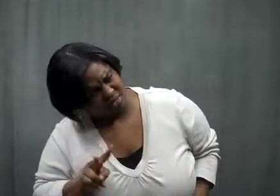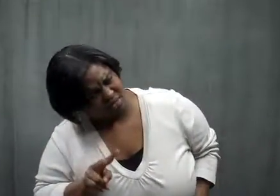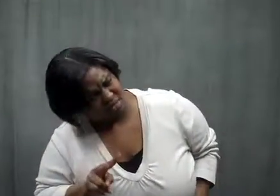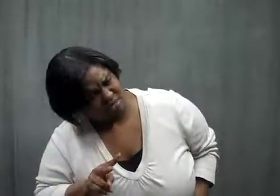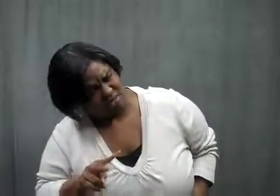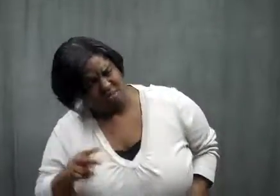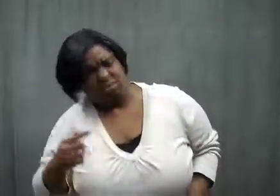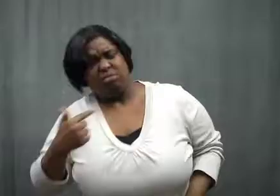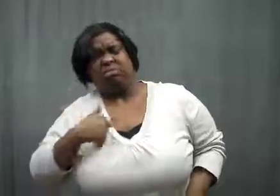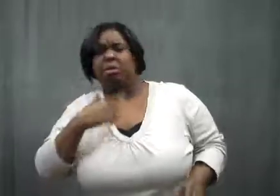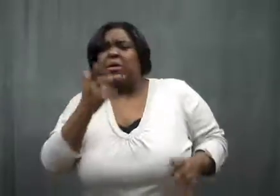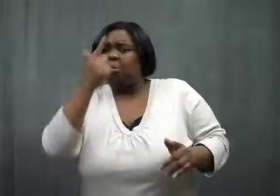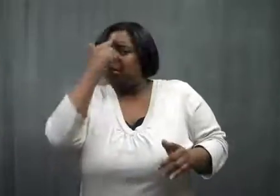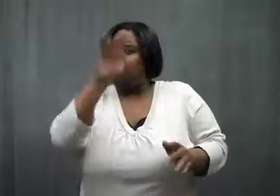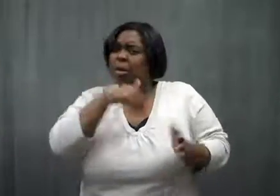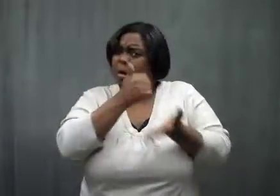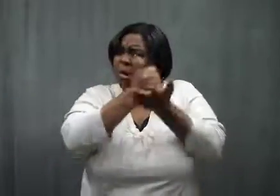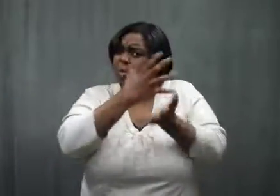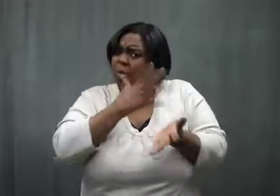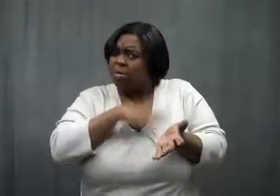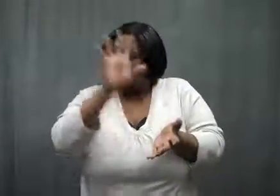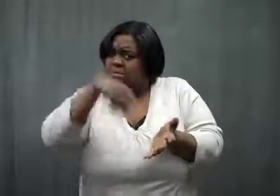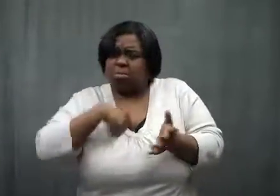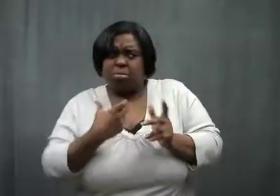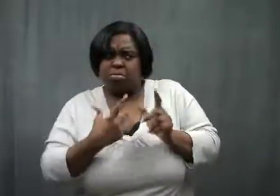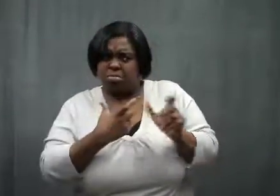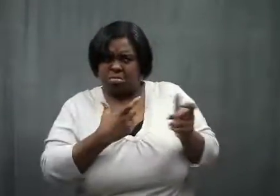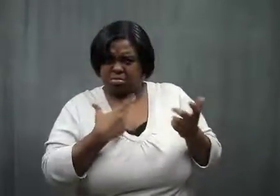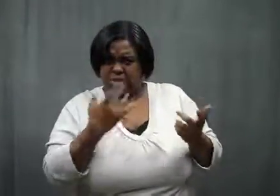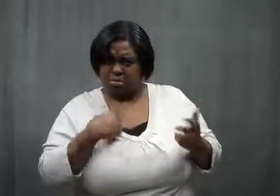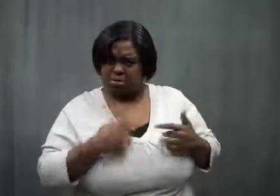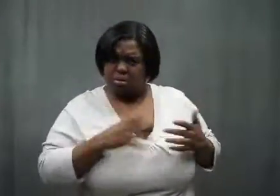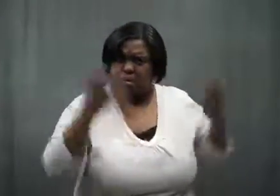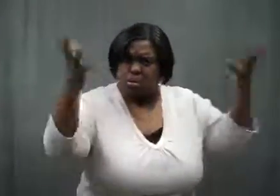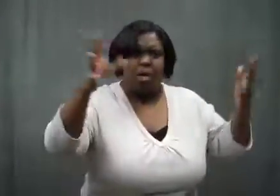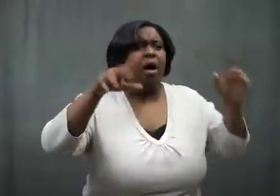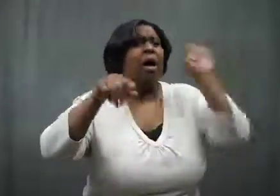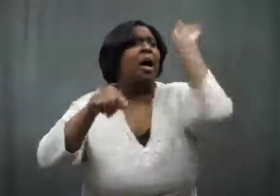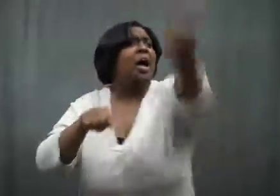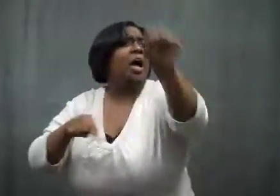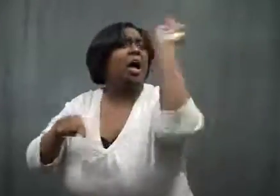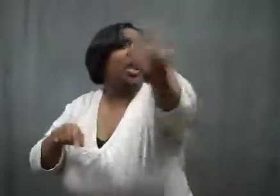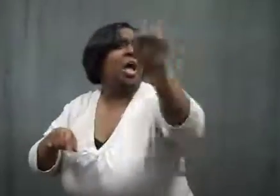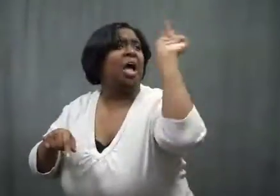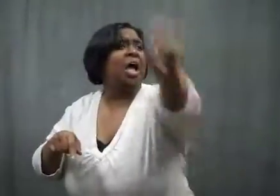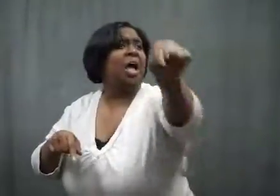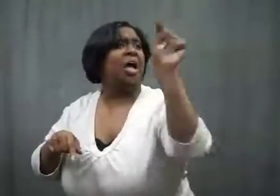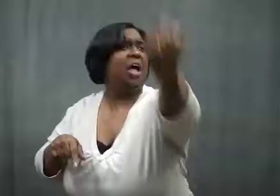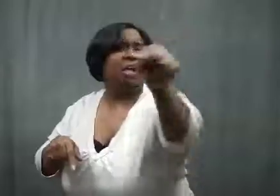I thought I'd help her, and I went up to her. She frantically pointed ahead.